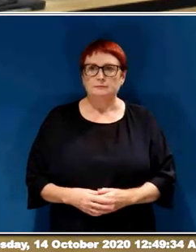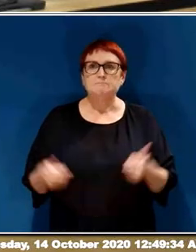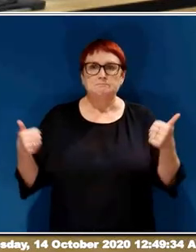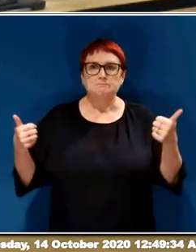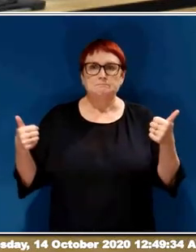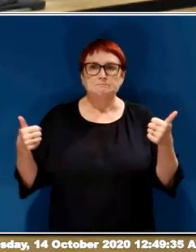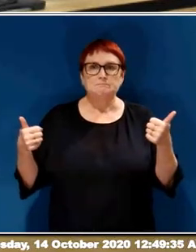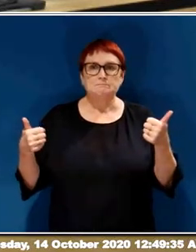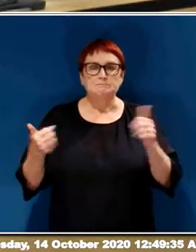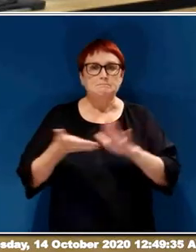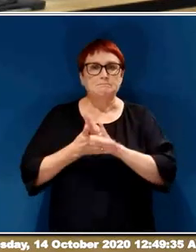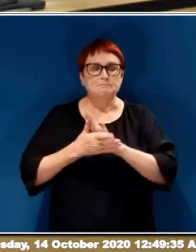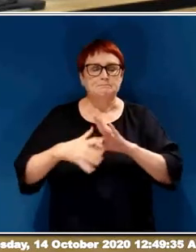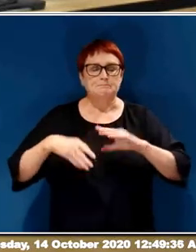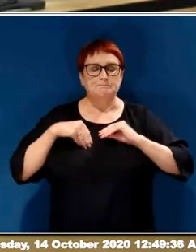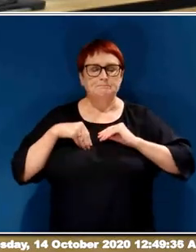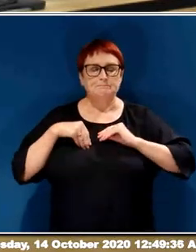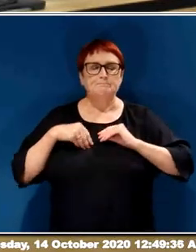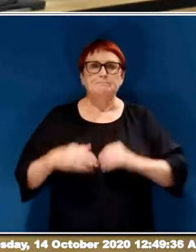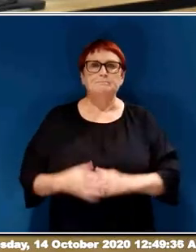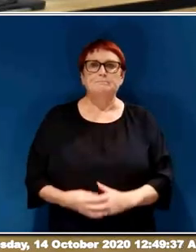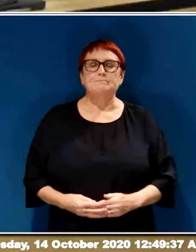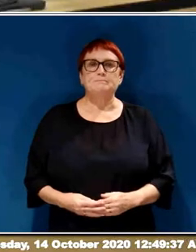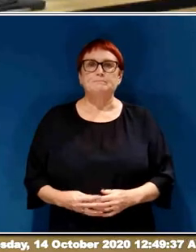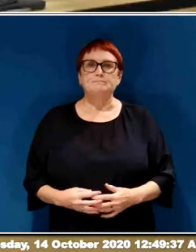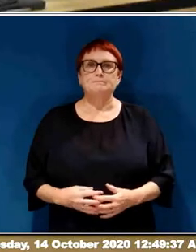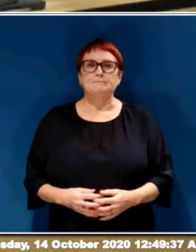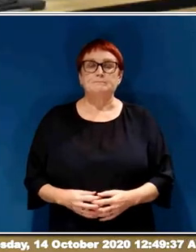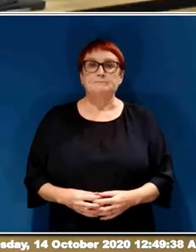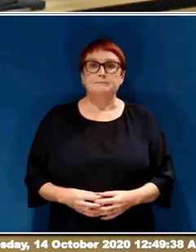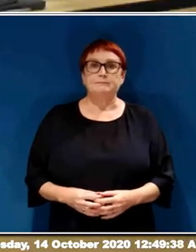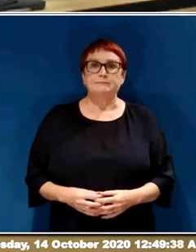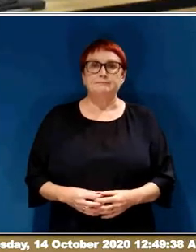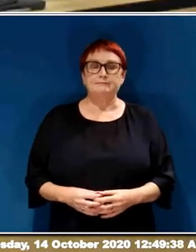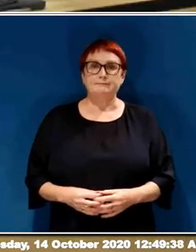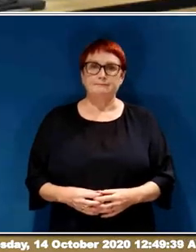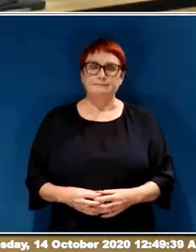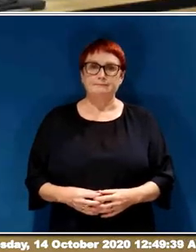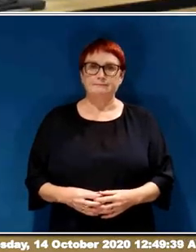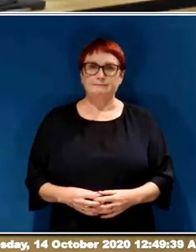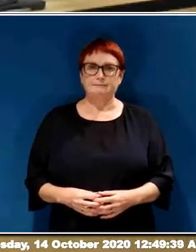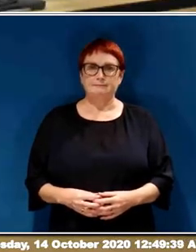Now, Dr de Bruin, as we mentioned at the start, you've given a